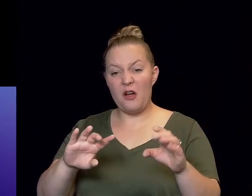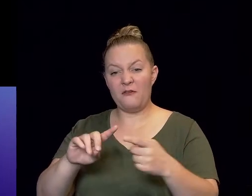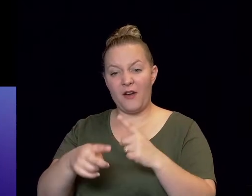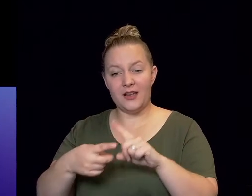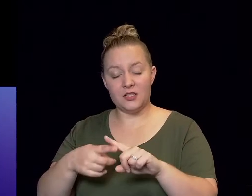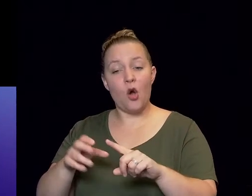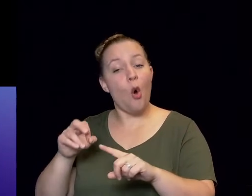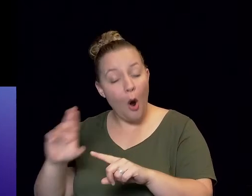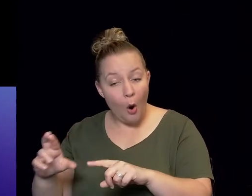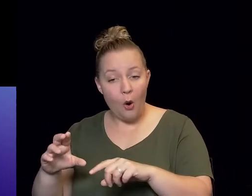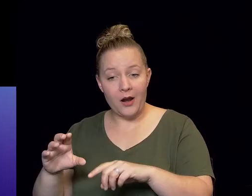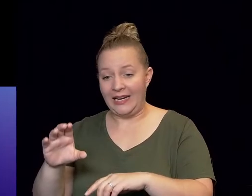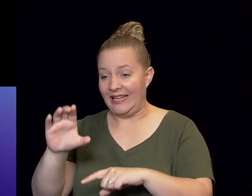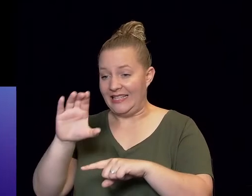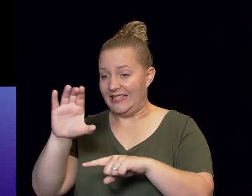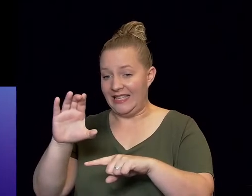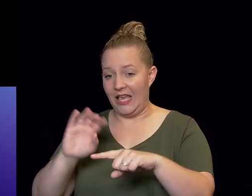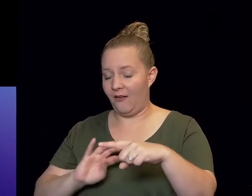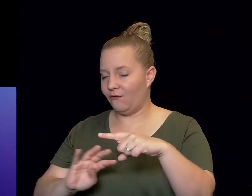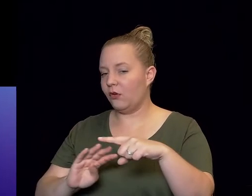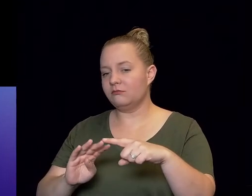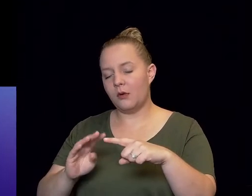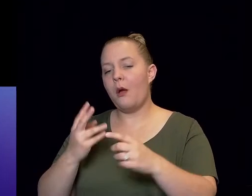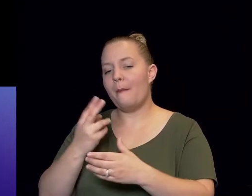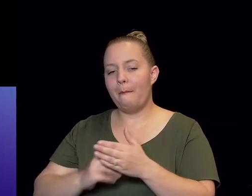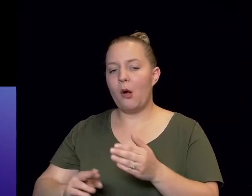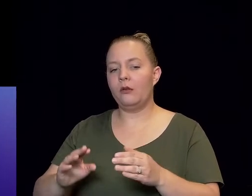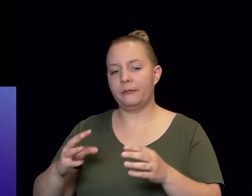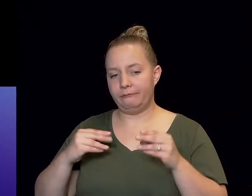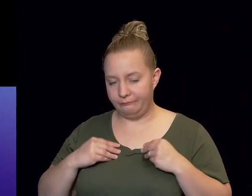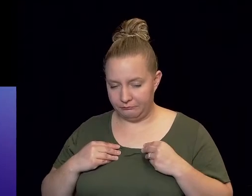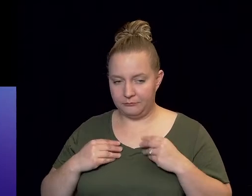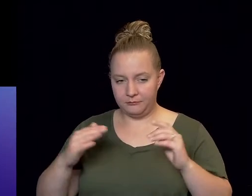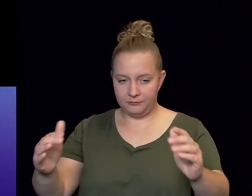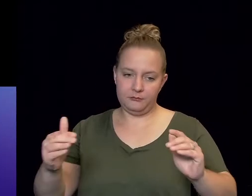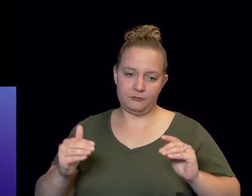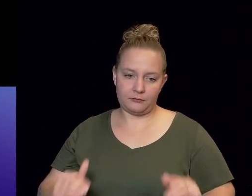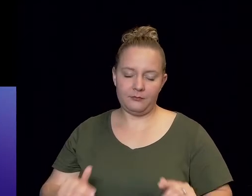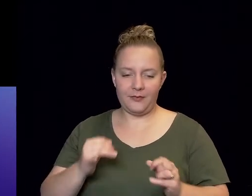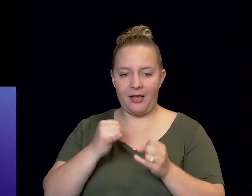Either one of these will work. All right, and then the last example is you eat 5 pieces of